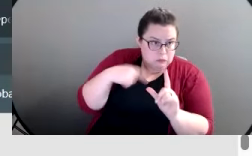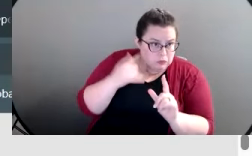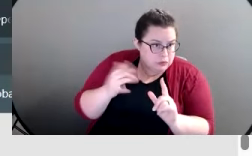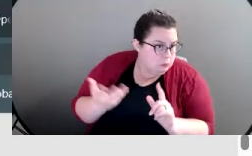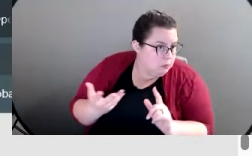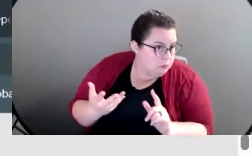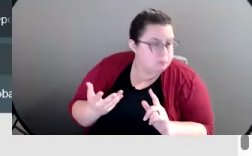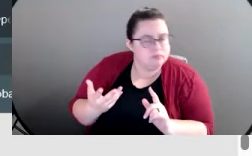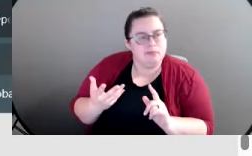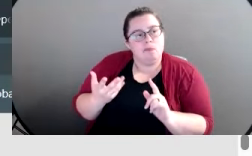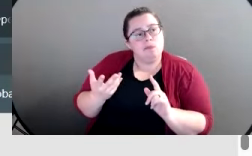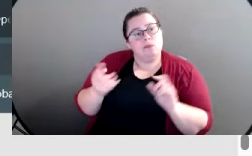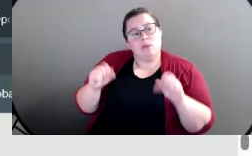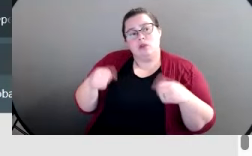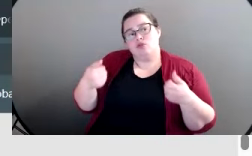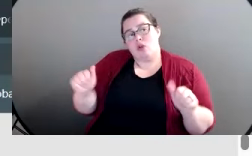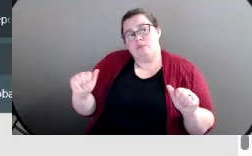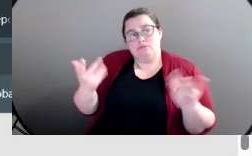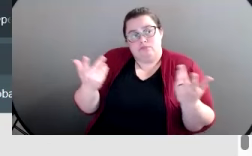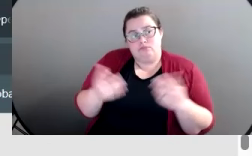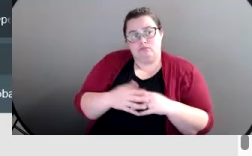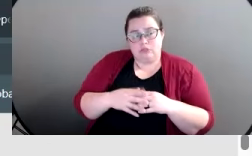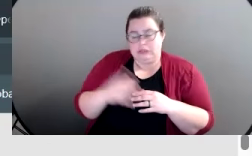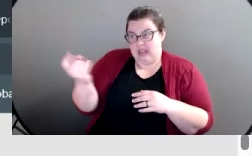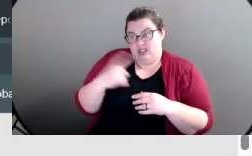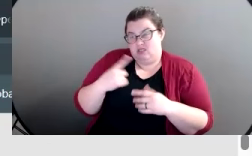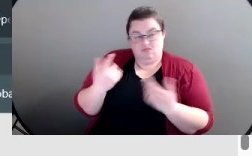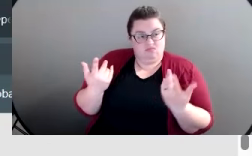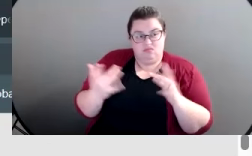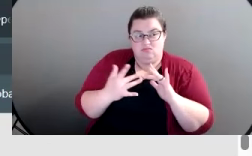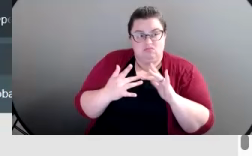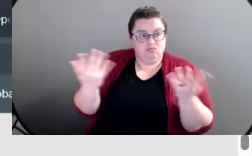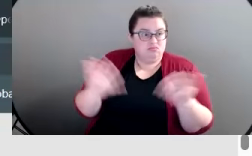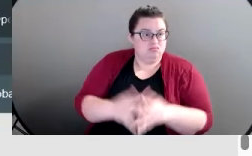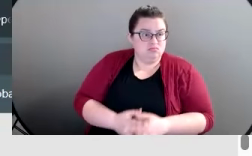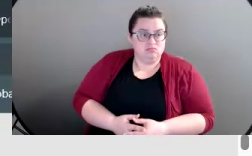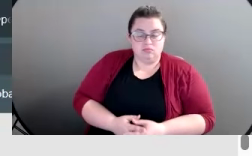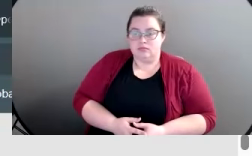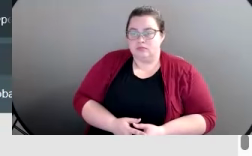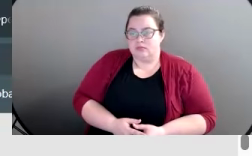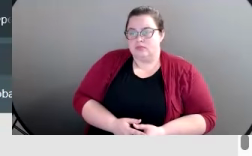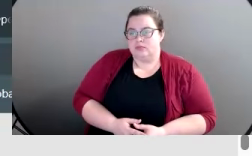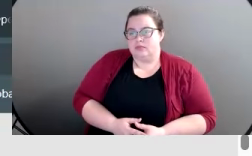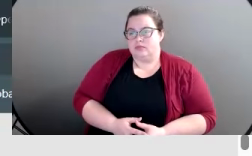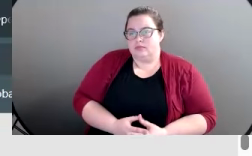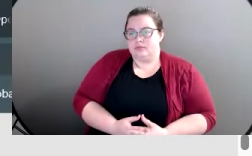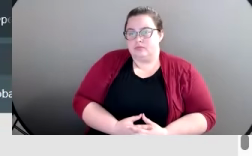But again, case by case basis, but it doesn't hurt to ask. So just reach out. And we'll be able to research that for you.